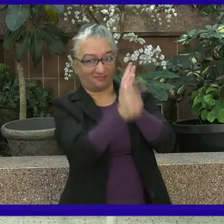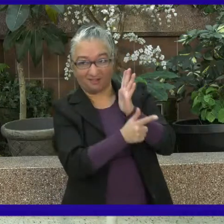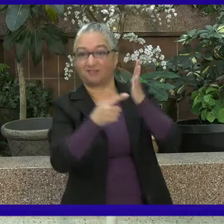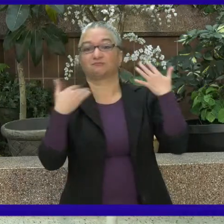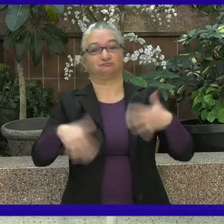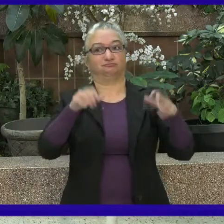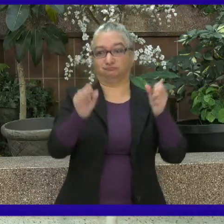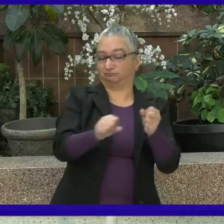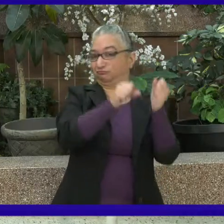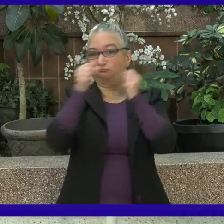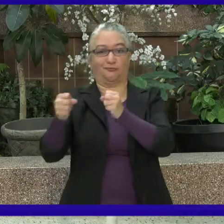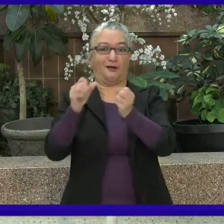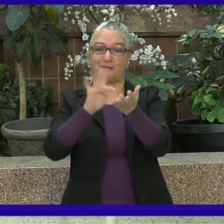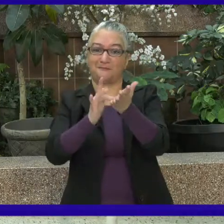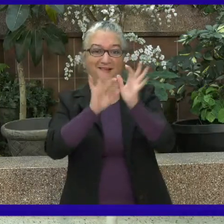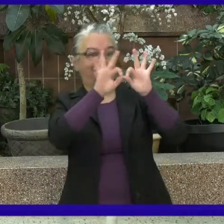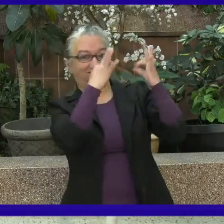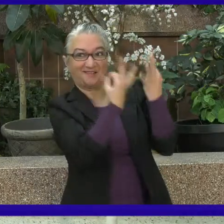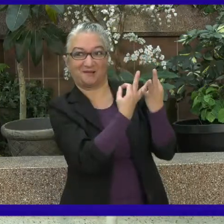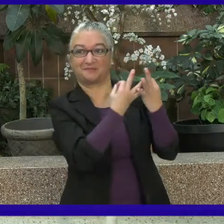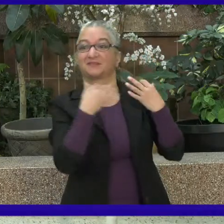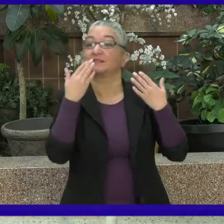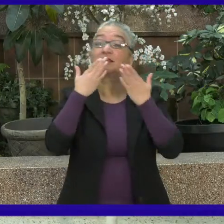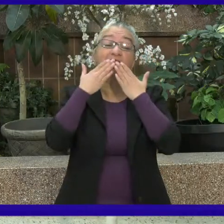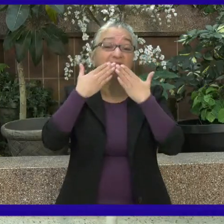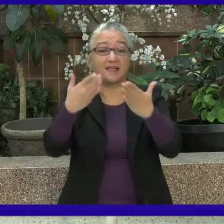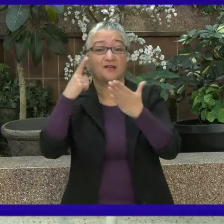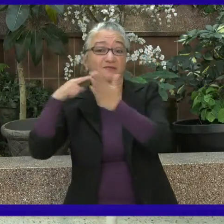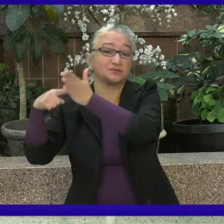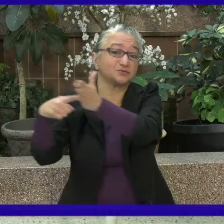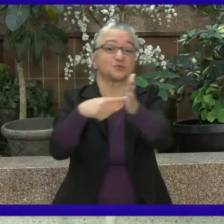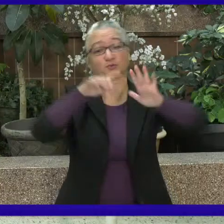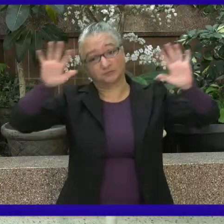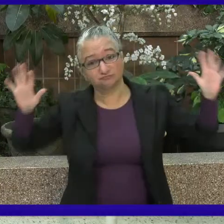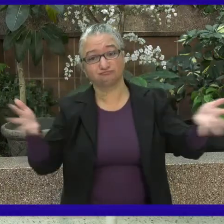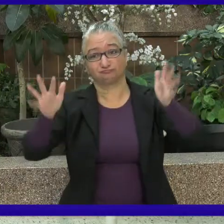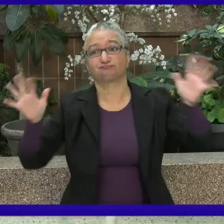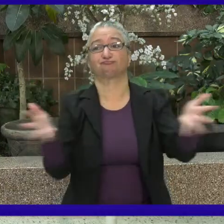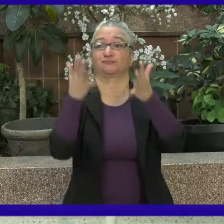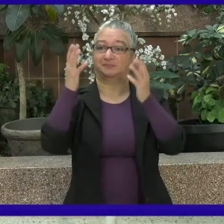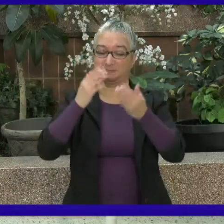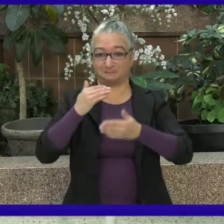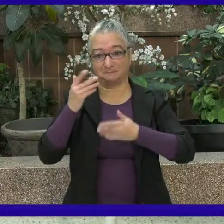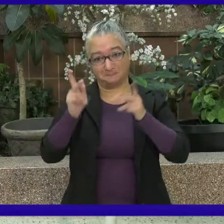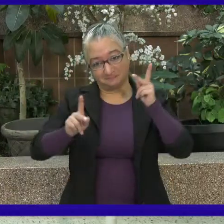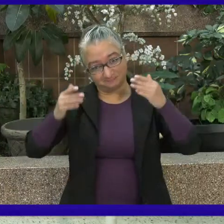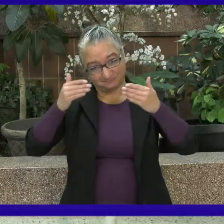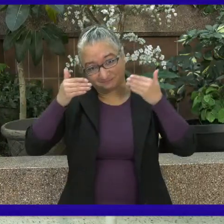thank you dr sharkey and manitobans would have a difficult time getting immunized if it wasn't